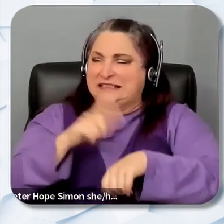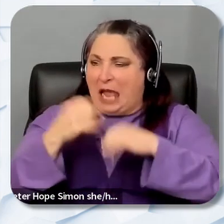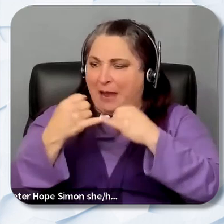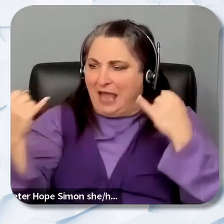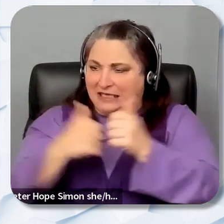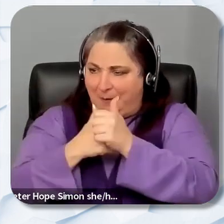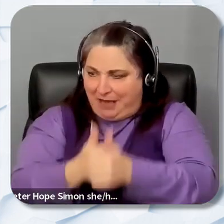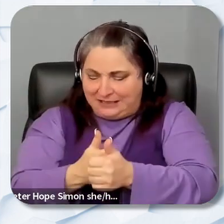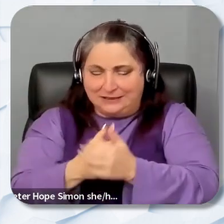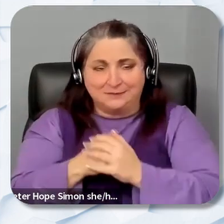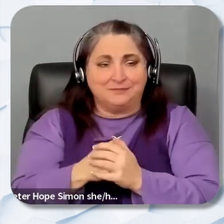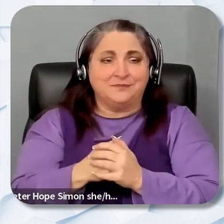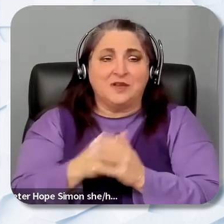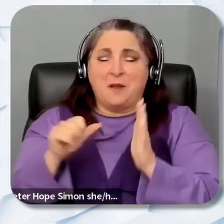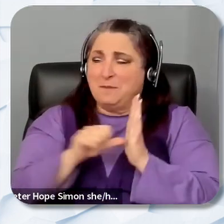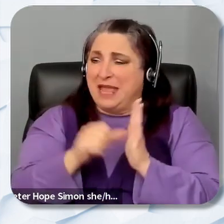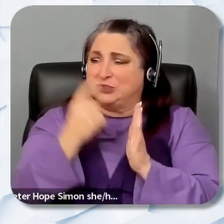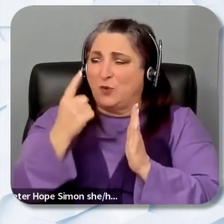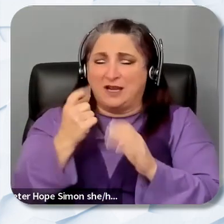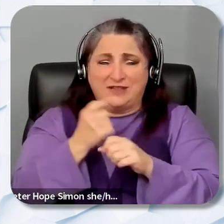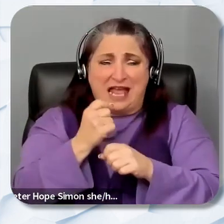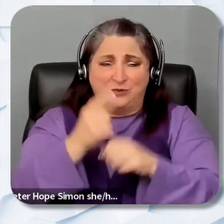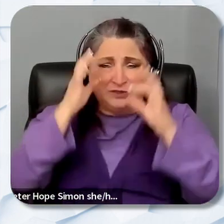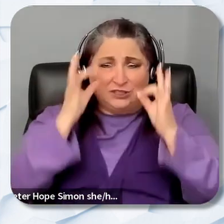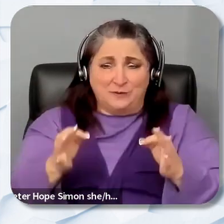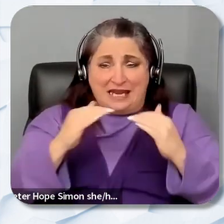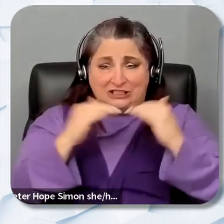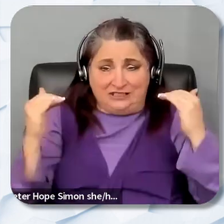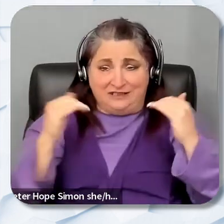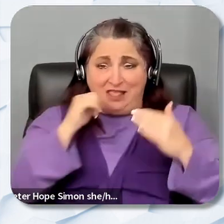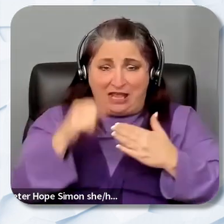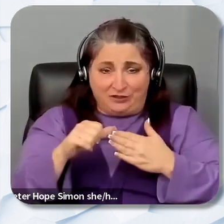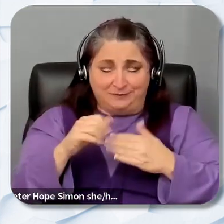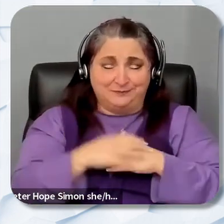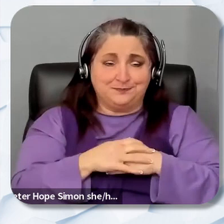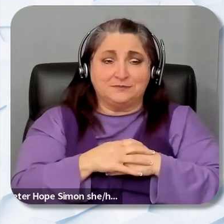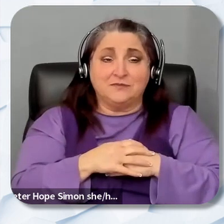at page one of the Annual Determination Letter. So remember that determinations are made off